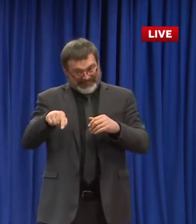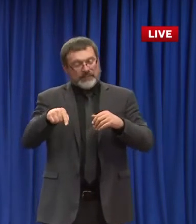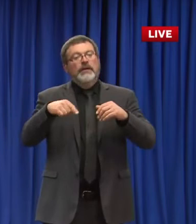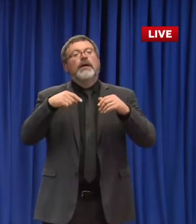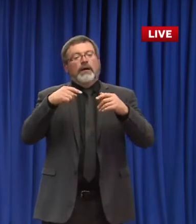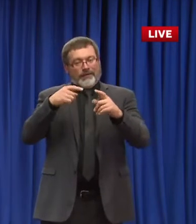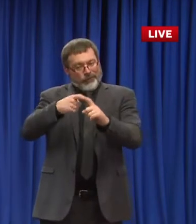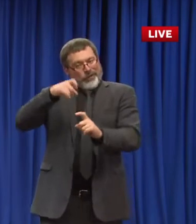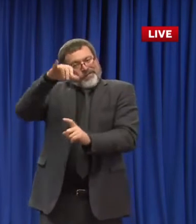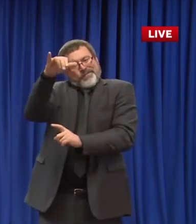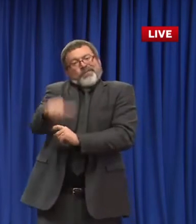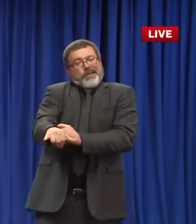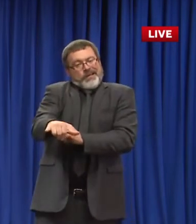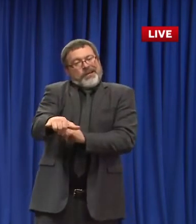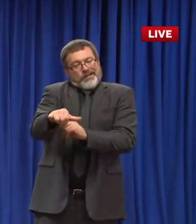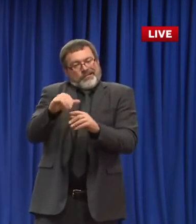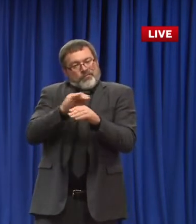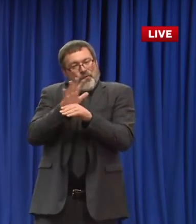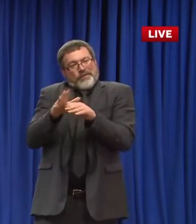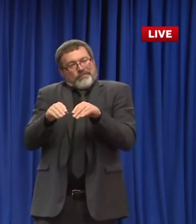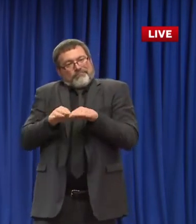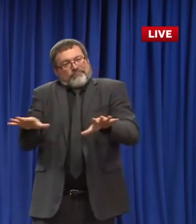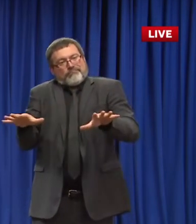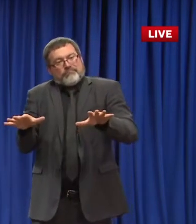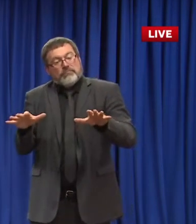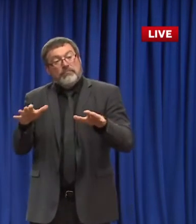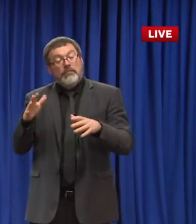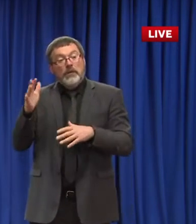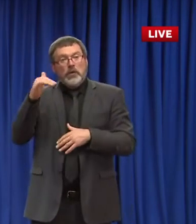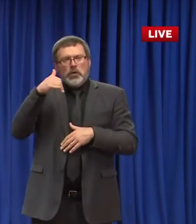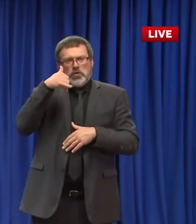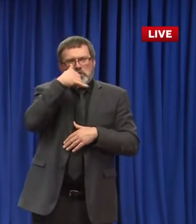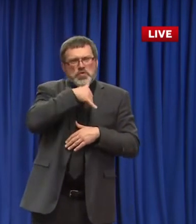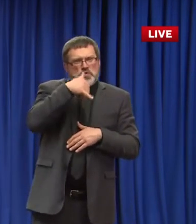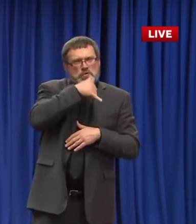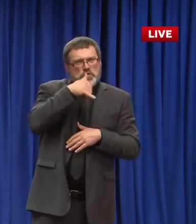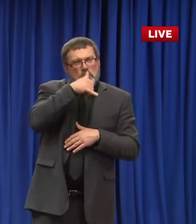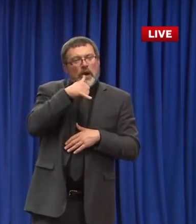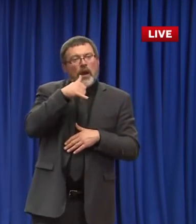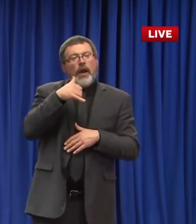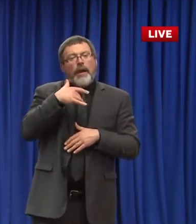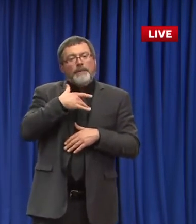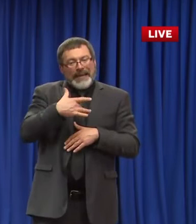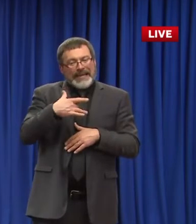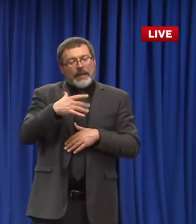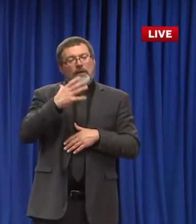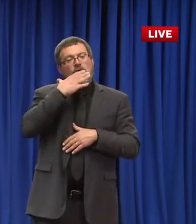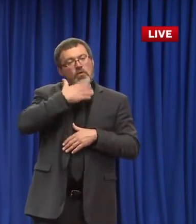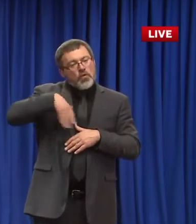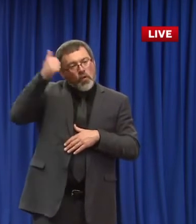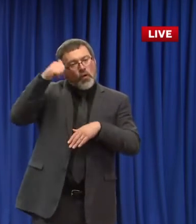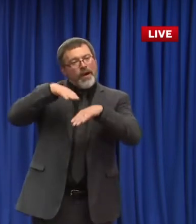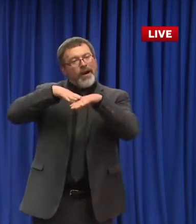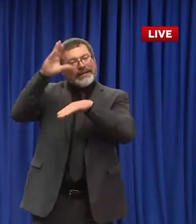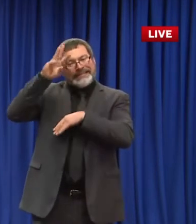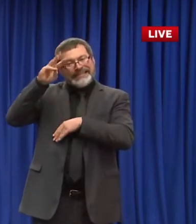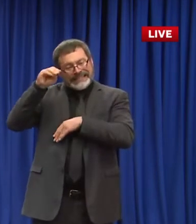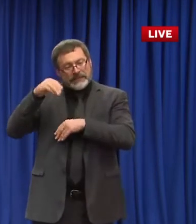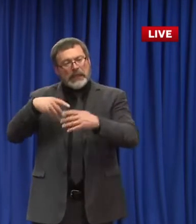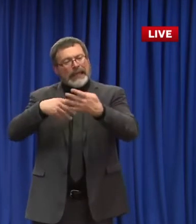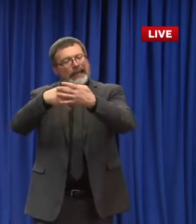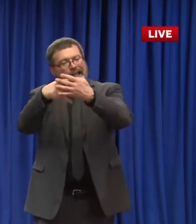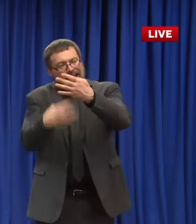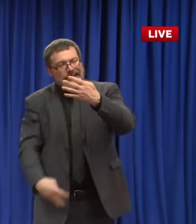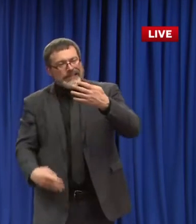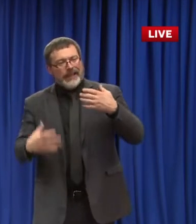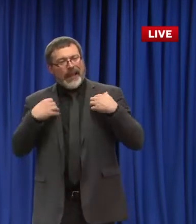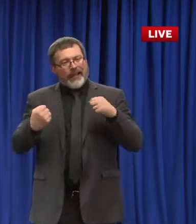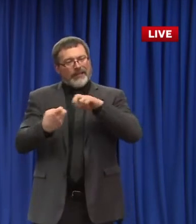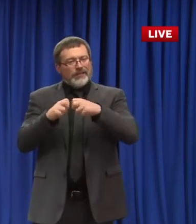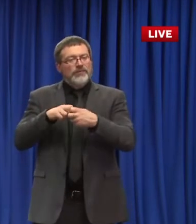TO PERSON, YOU KNOW A LOT OF HAVE TALKED ABOUT IN TERMS OF SERIOUS ILLNESS HAS BEEN LARGELY FOCUSED ON, YOU KNOW OLDER ADULTS PEOPLE WITH MULTIPLE UNDERLYING CHRONIC MEDICAL